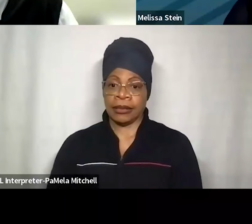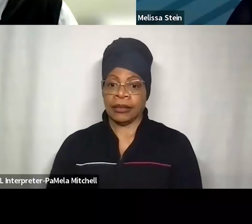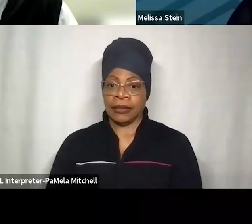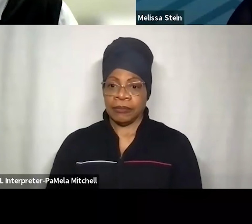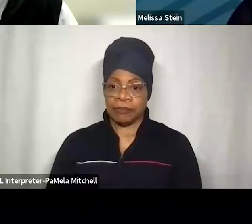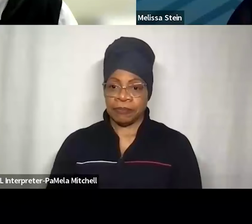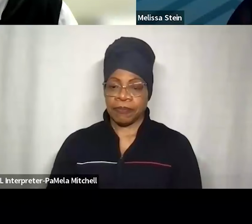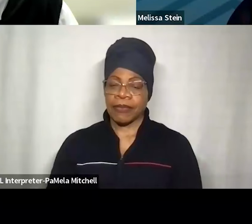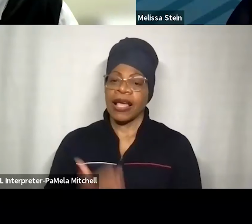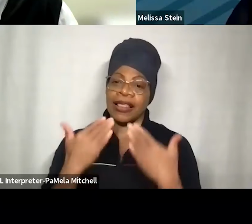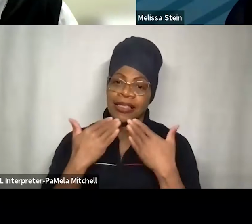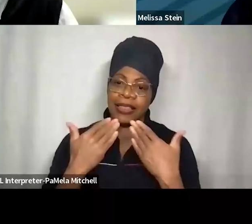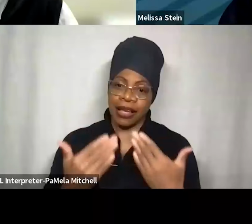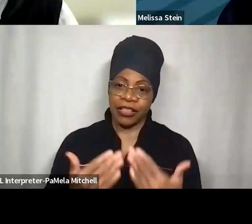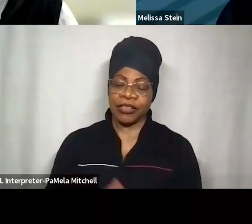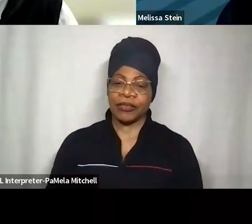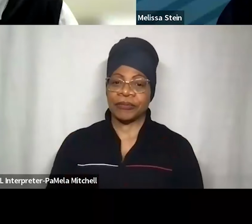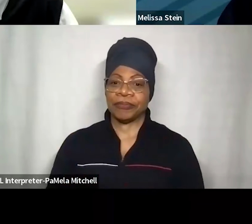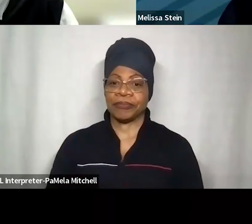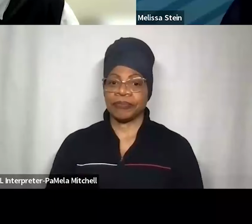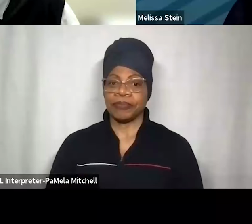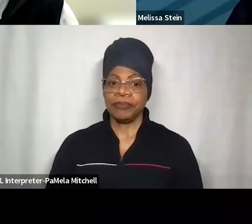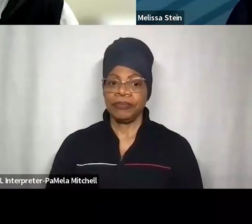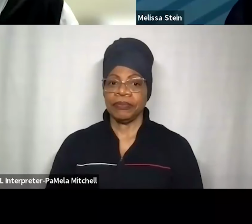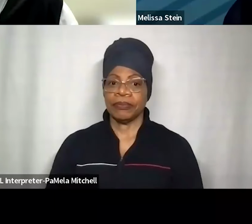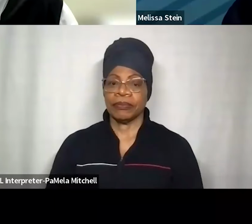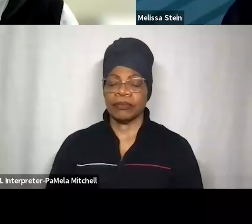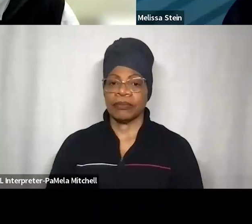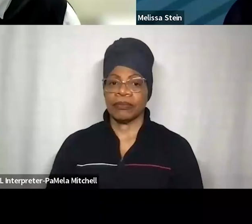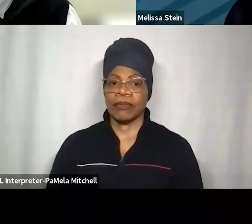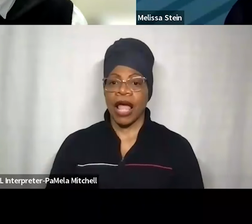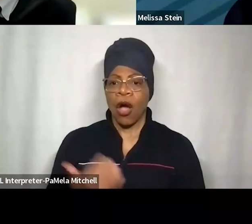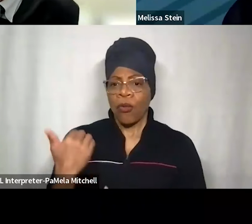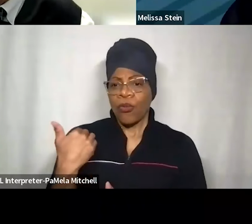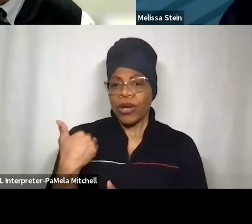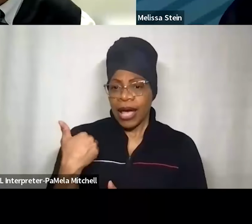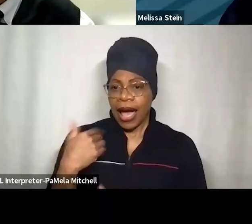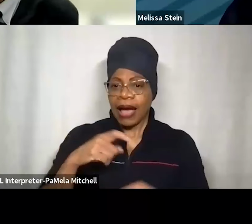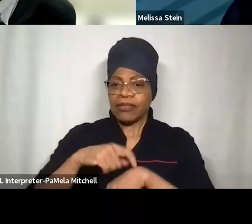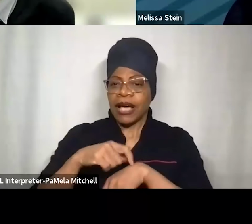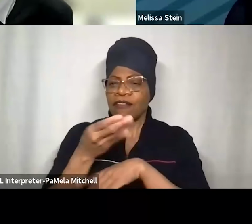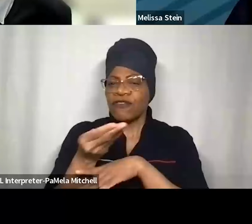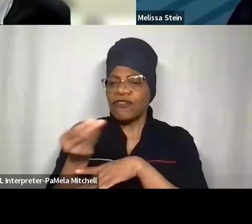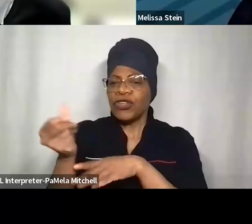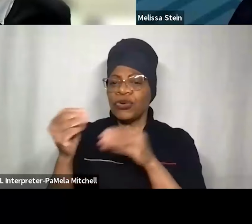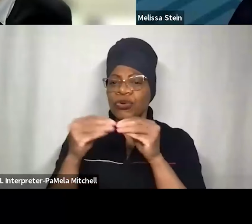That's great, thank you for that. So we have time for a couple more questions. So folks, if you do have questions,